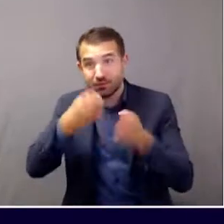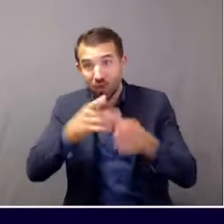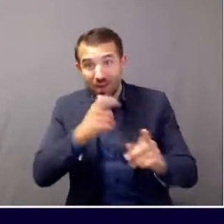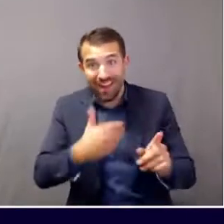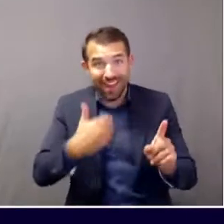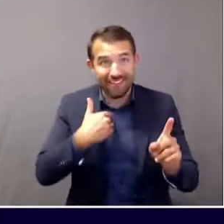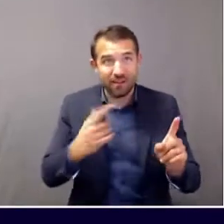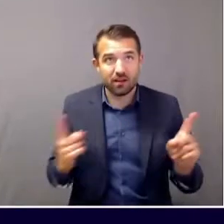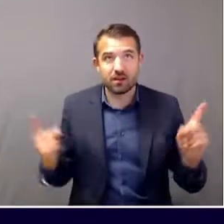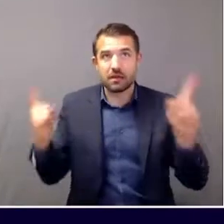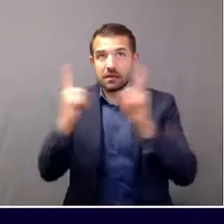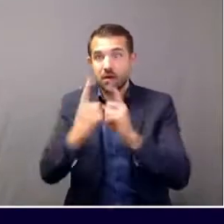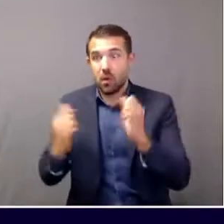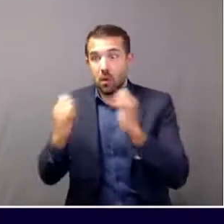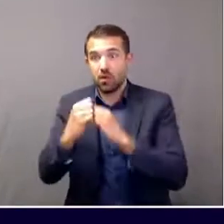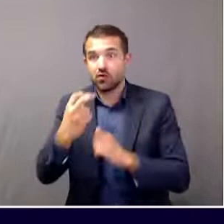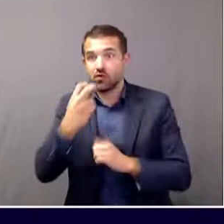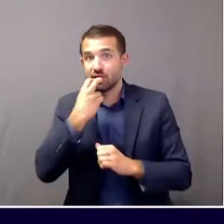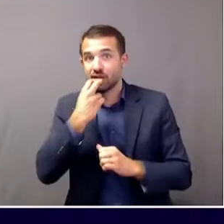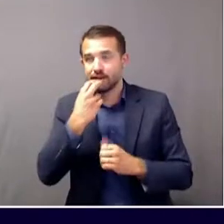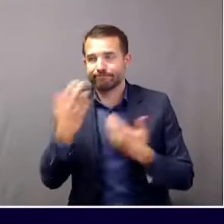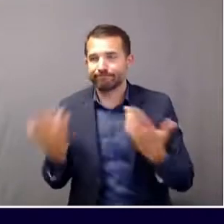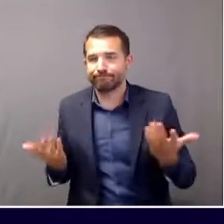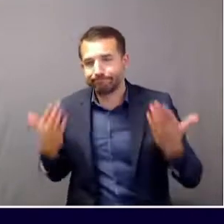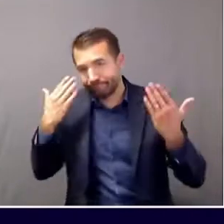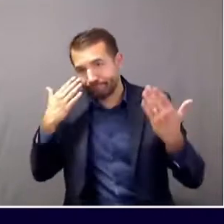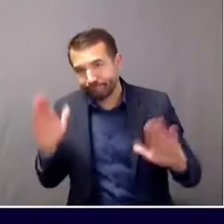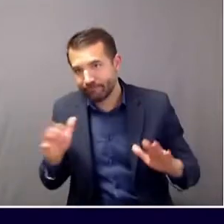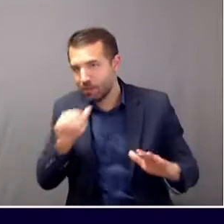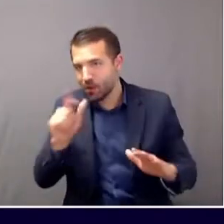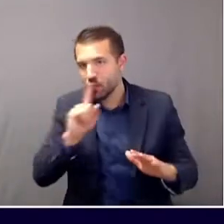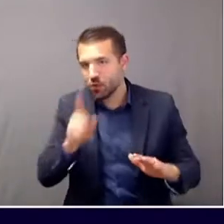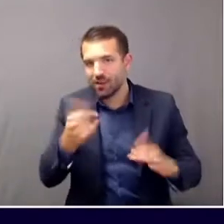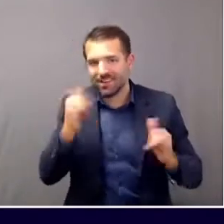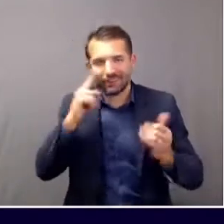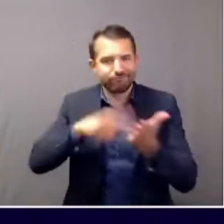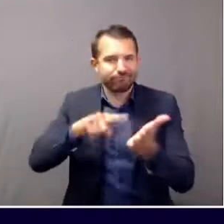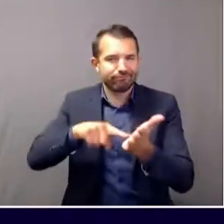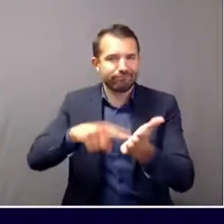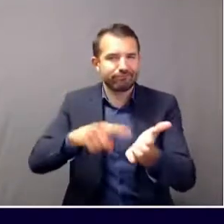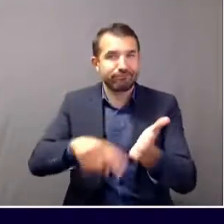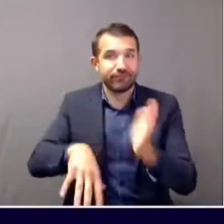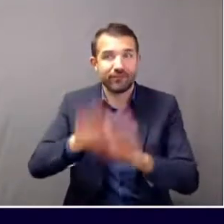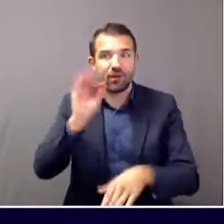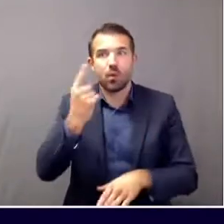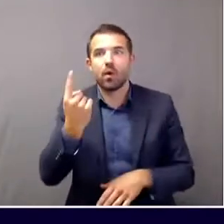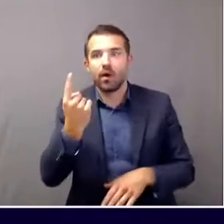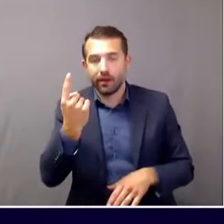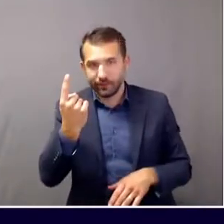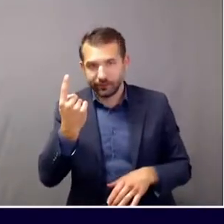are aware of that one individual